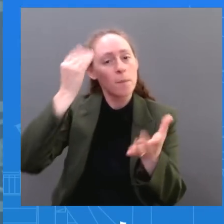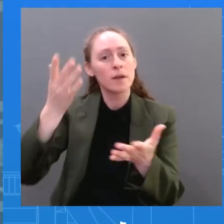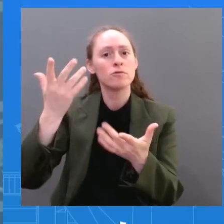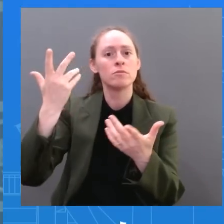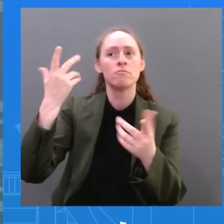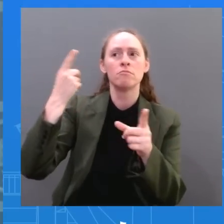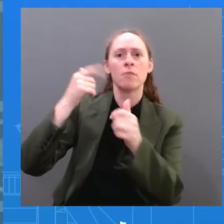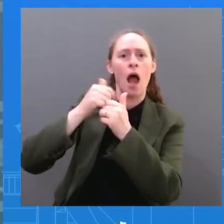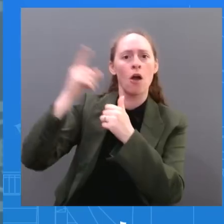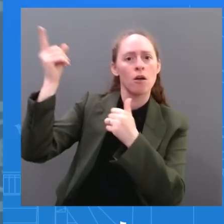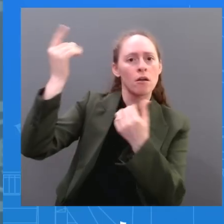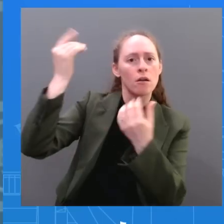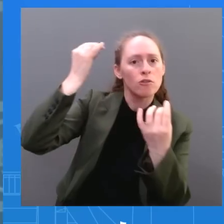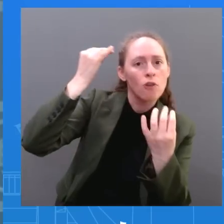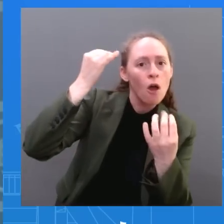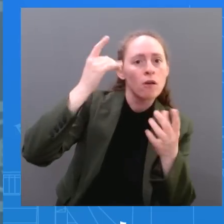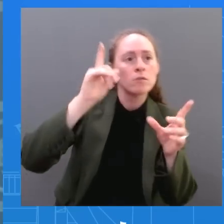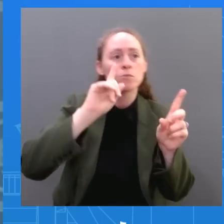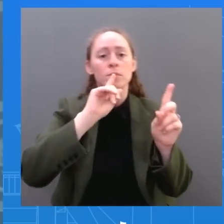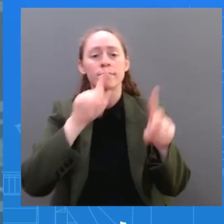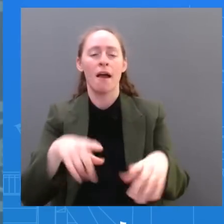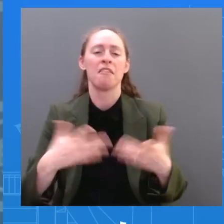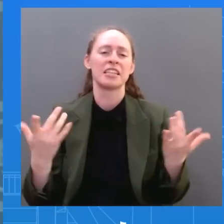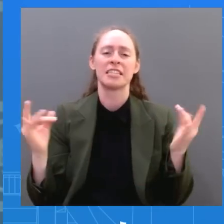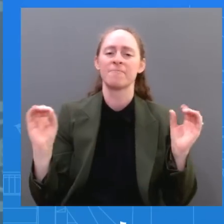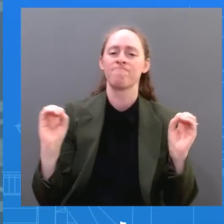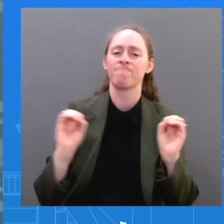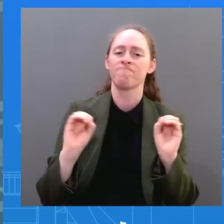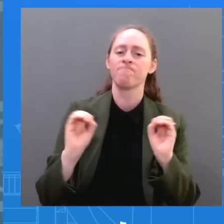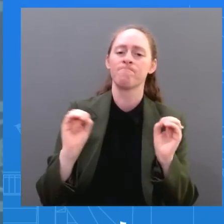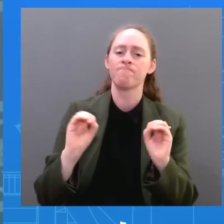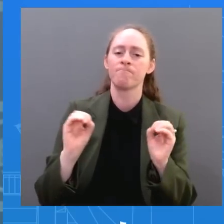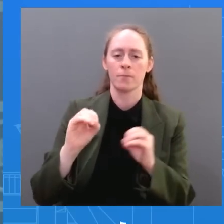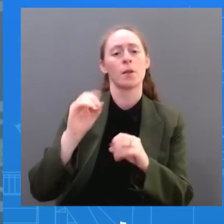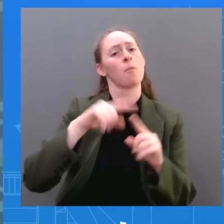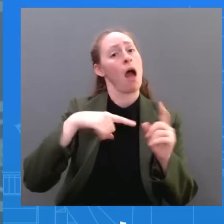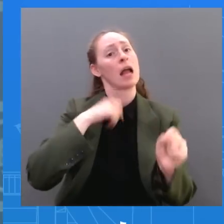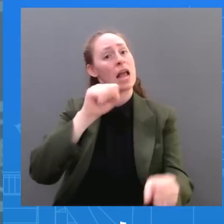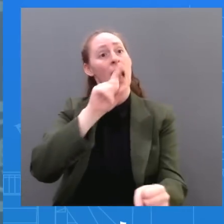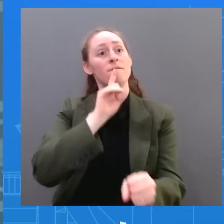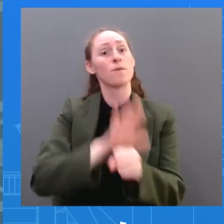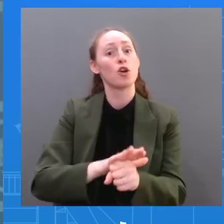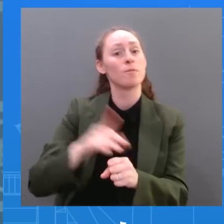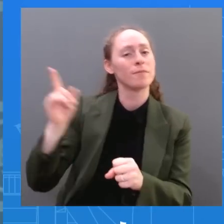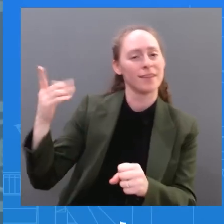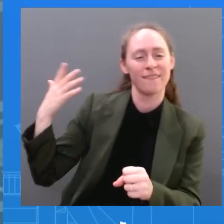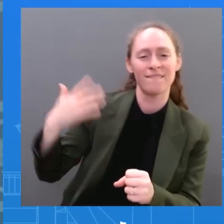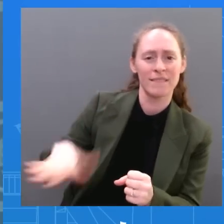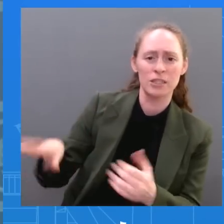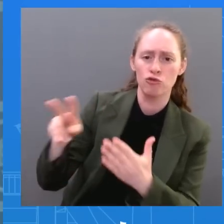I can confirm, again, that he has read the letter, and it was, as we all know, deeply personal. And we're going to do everything --